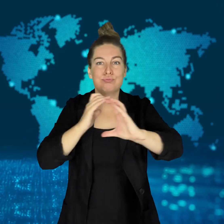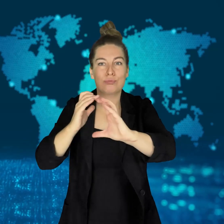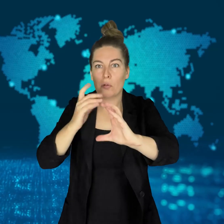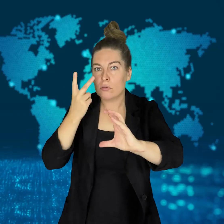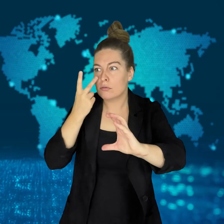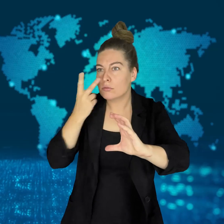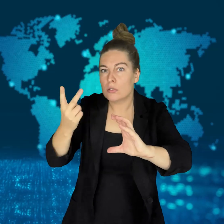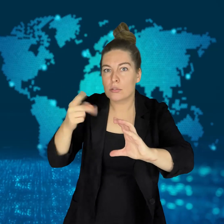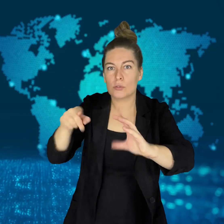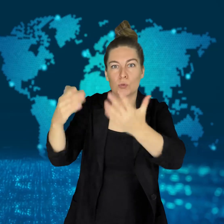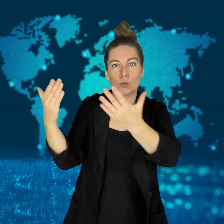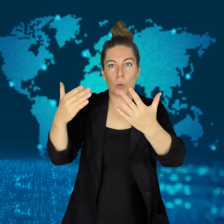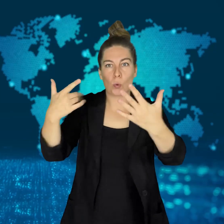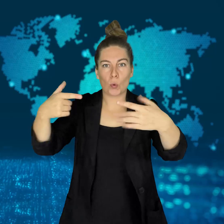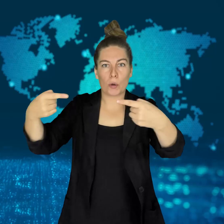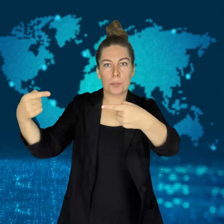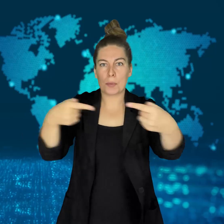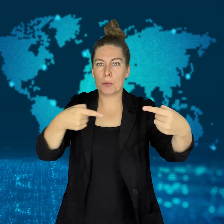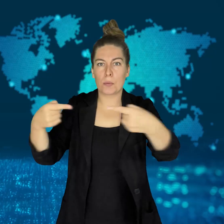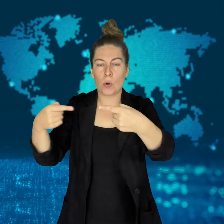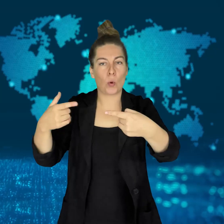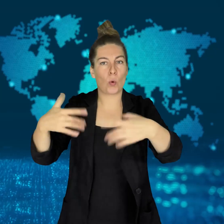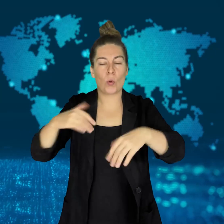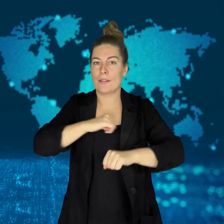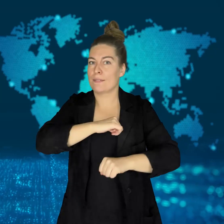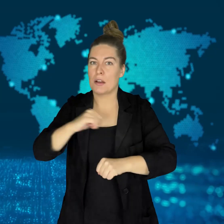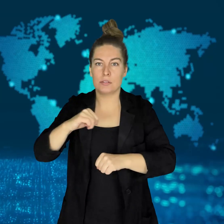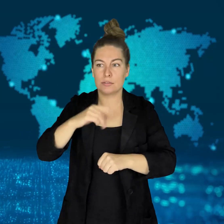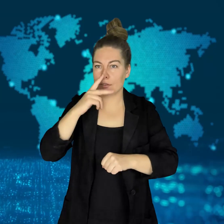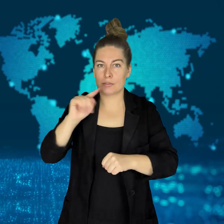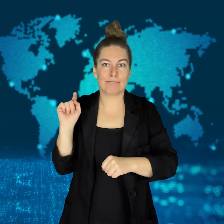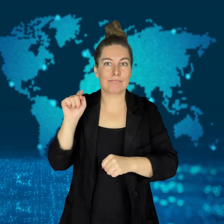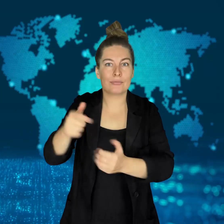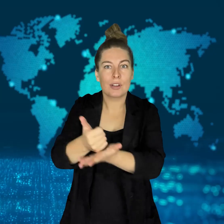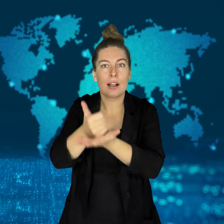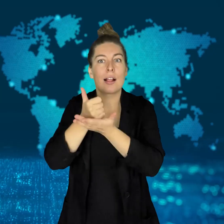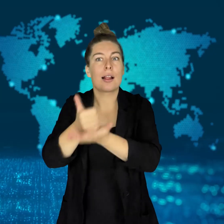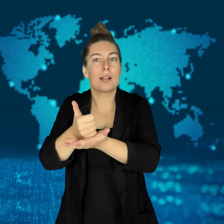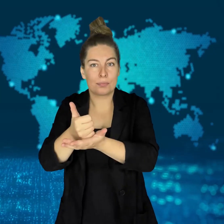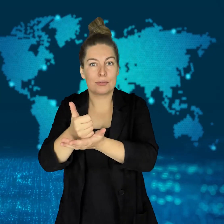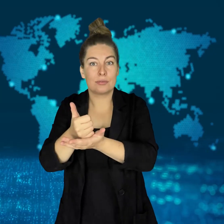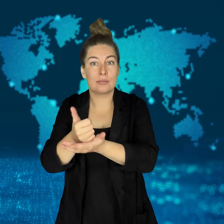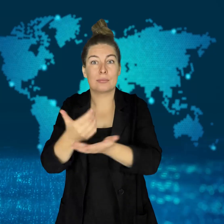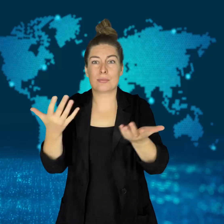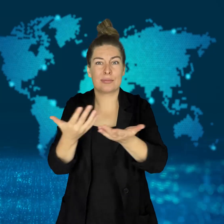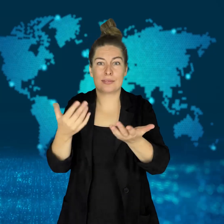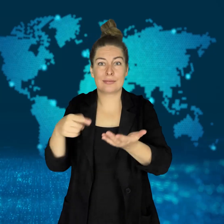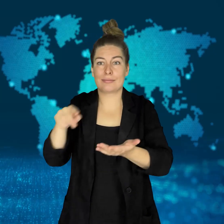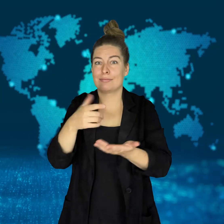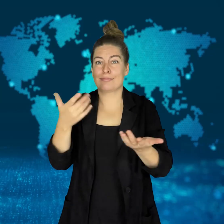stopping the attack on the children.